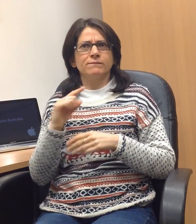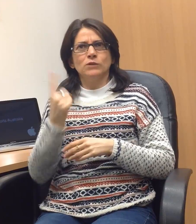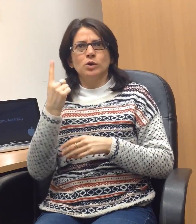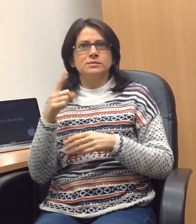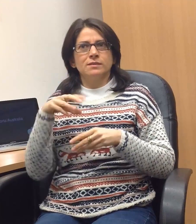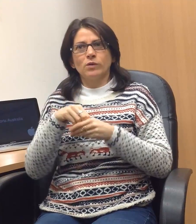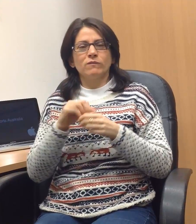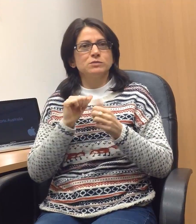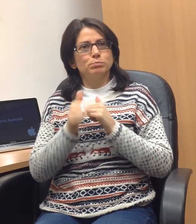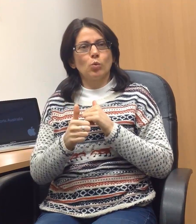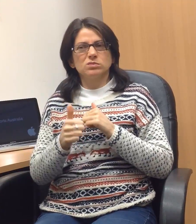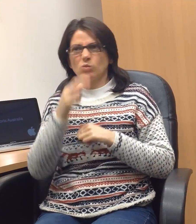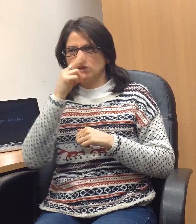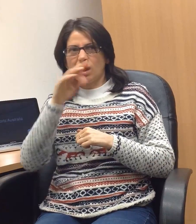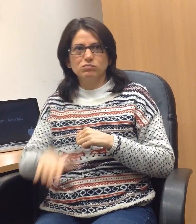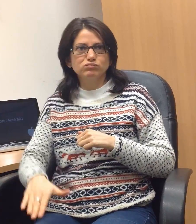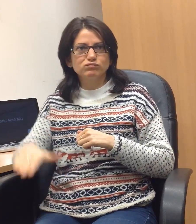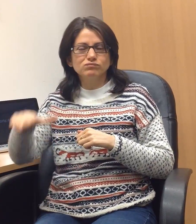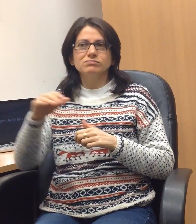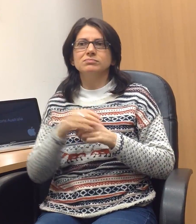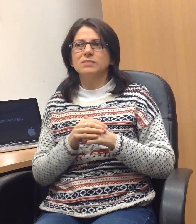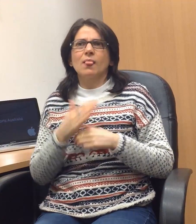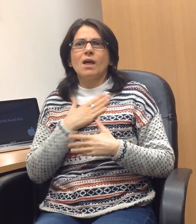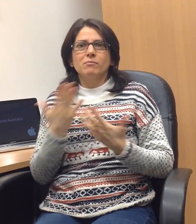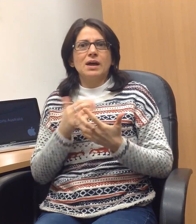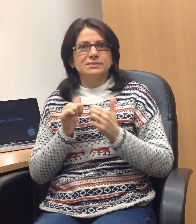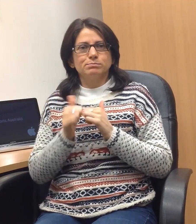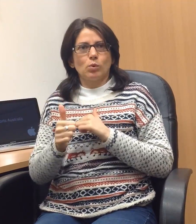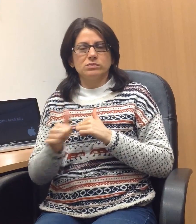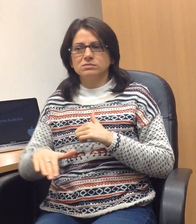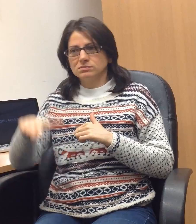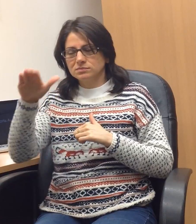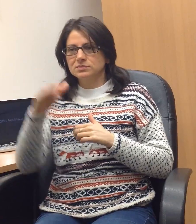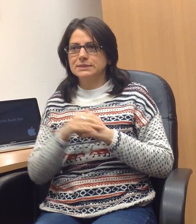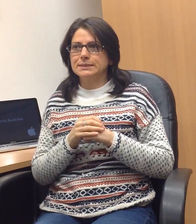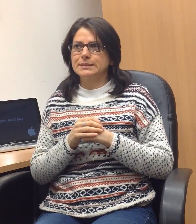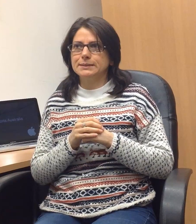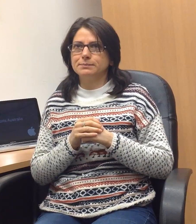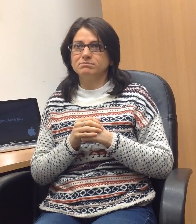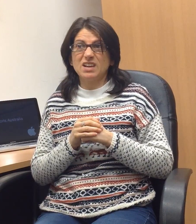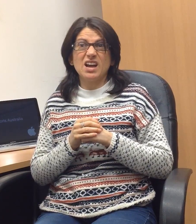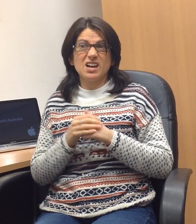I first got involved in sports with my family as a young child.